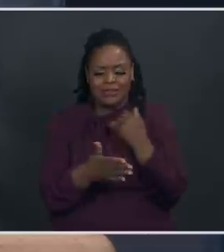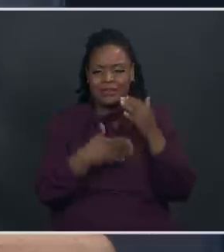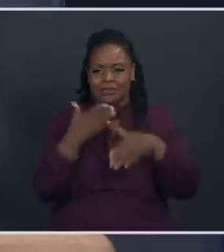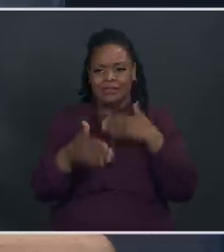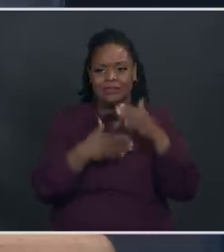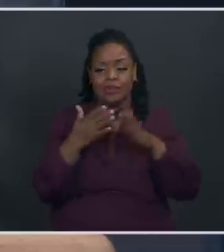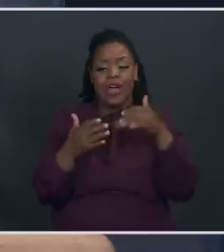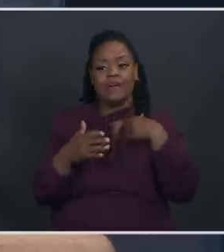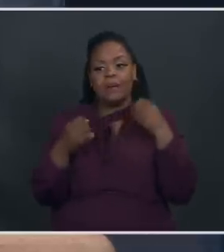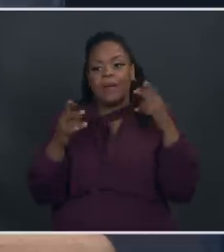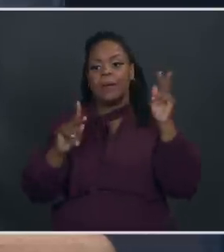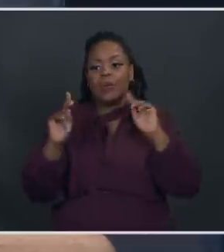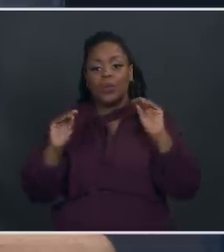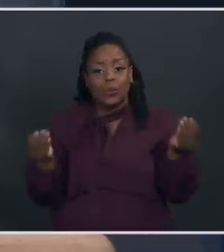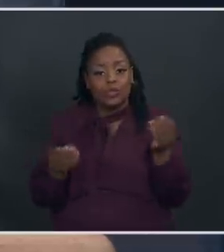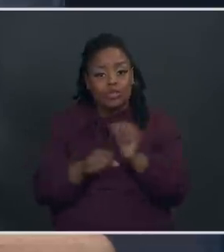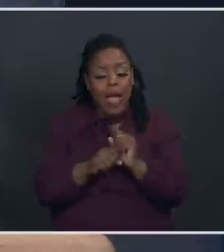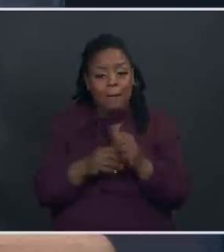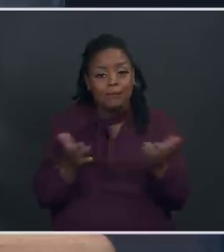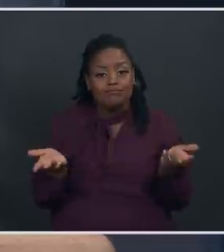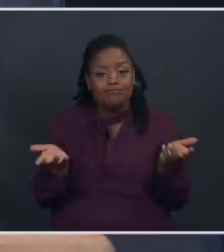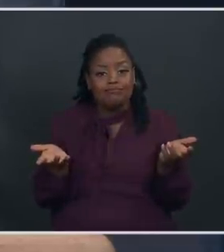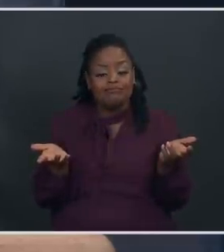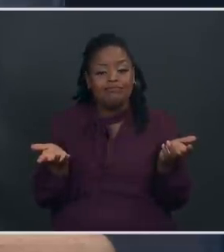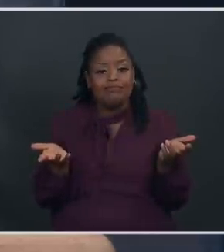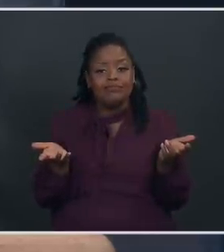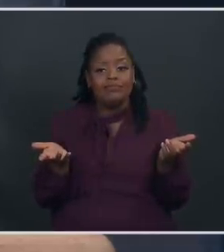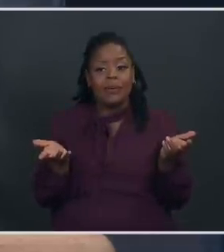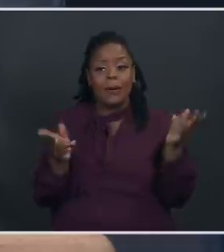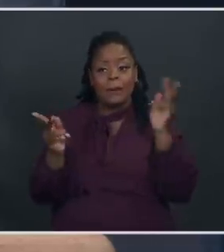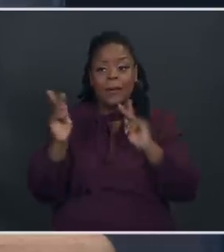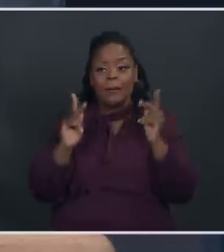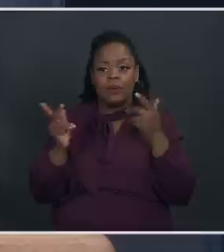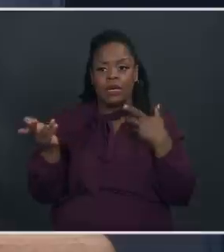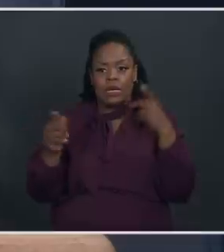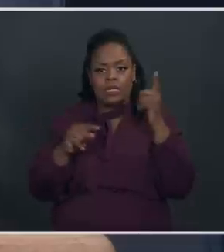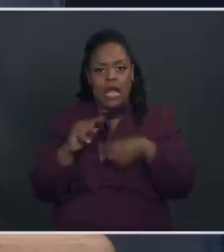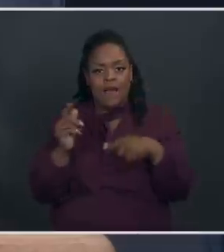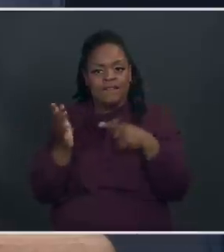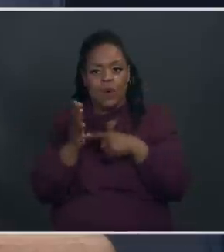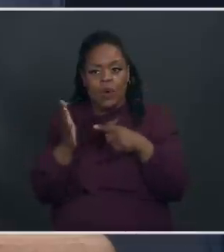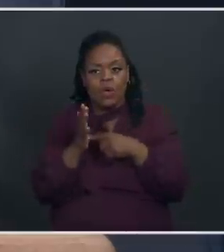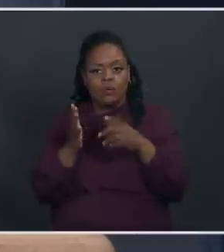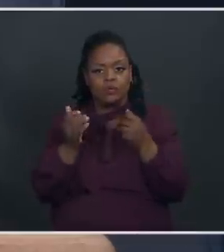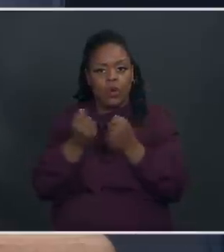millions of people that are afraid they can't feed their families. If you're faced with that, what do you do?